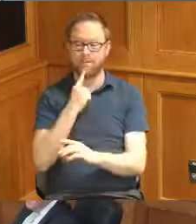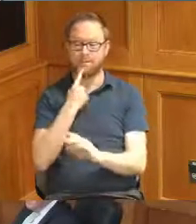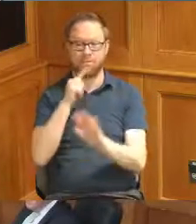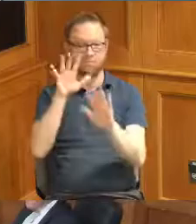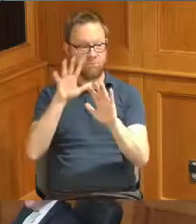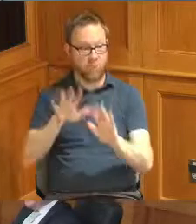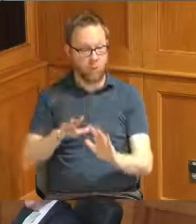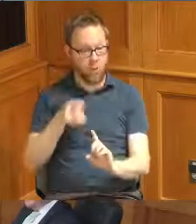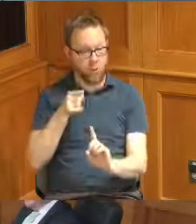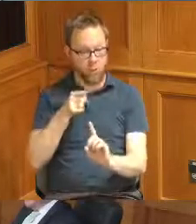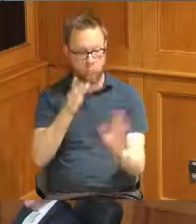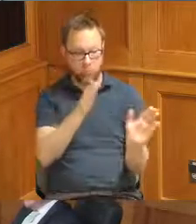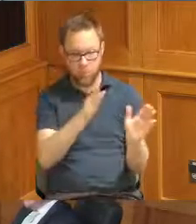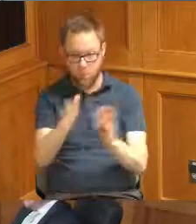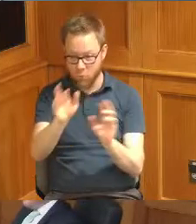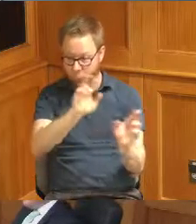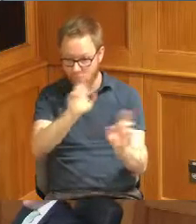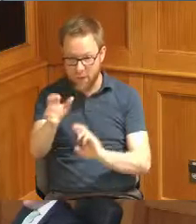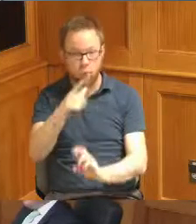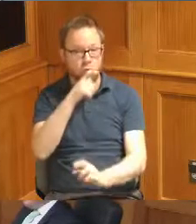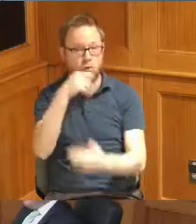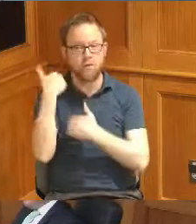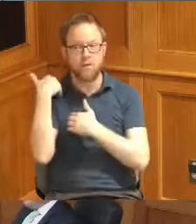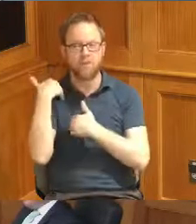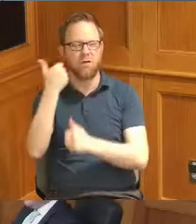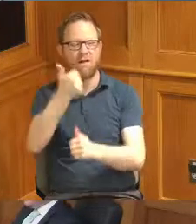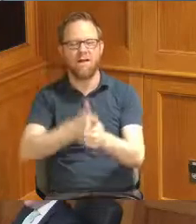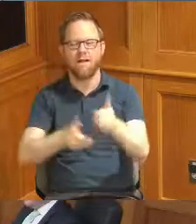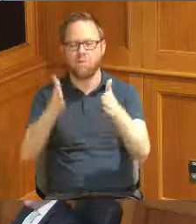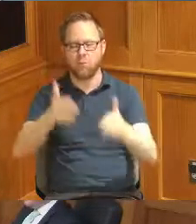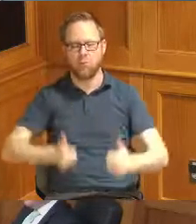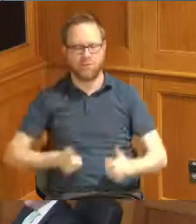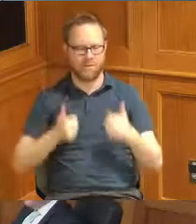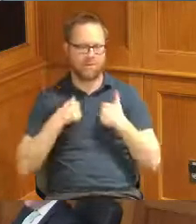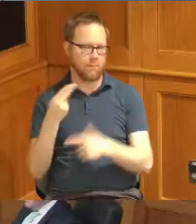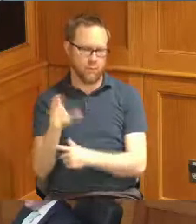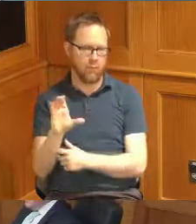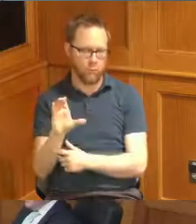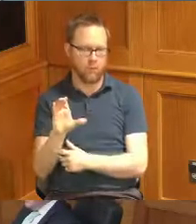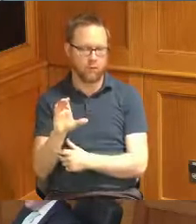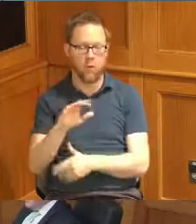for is the responsibility of every resident in Hamilton County and all residents are urged to